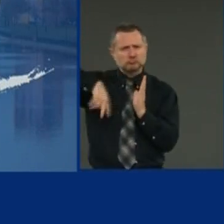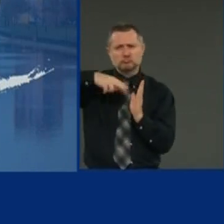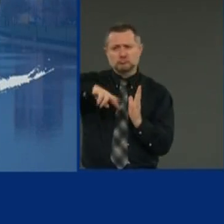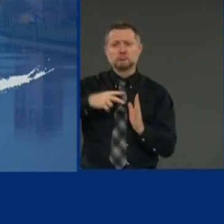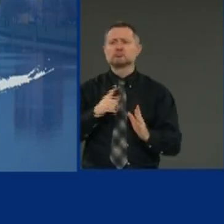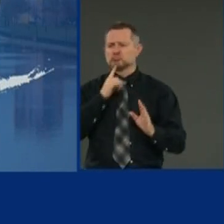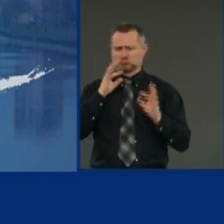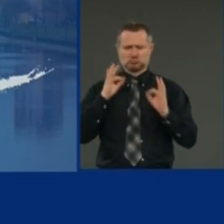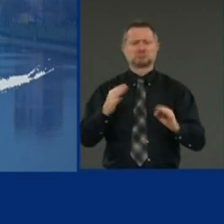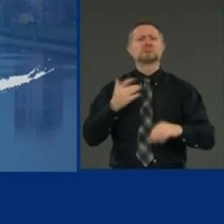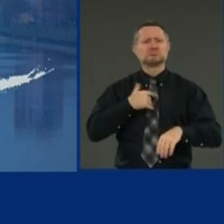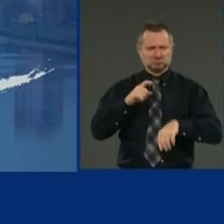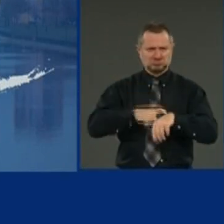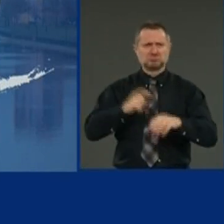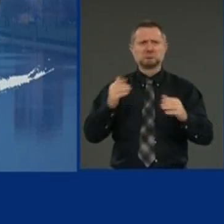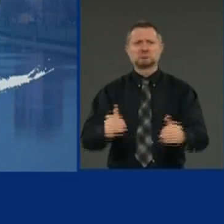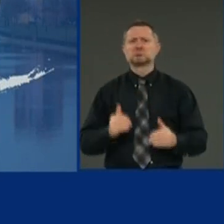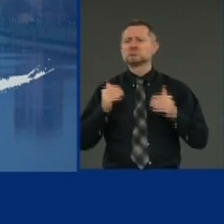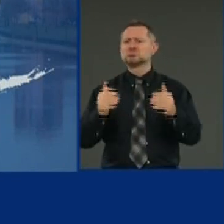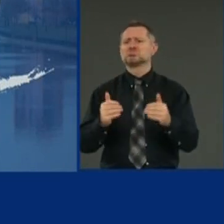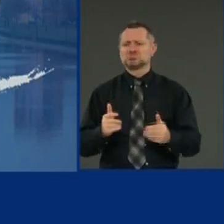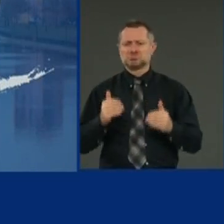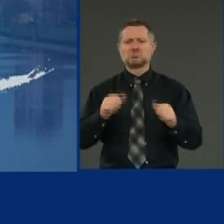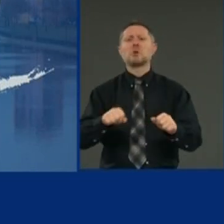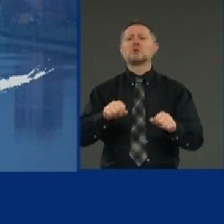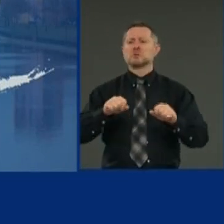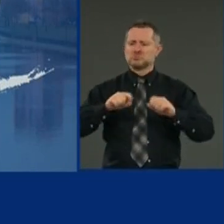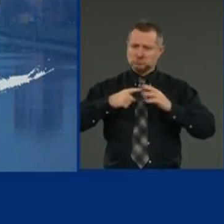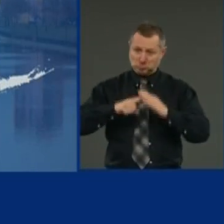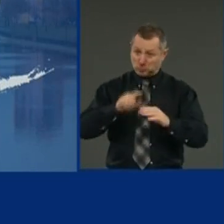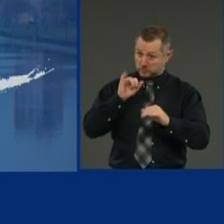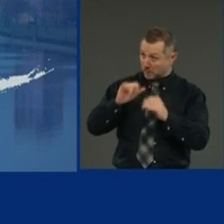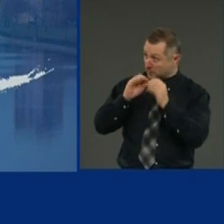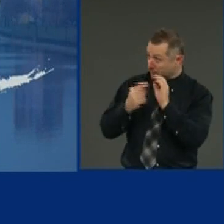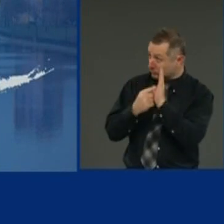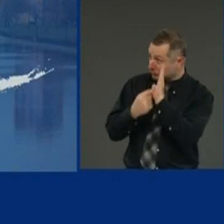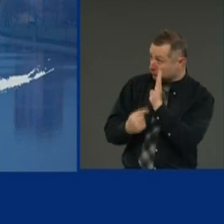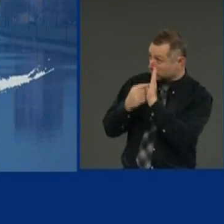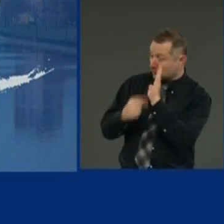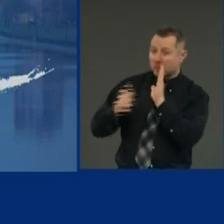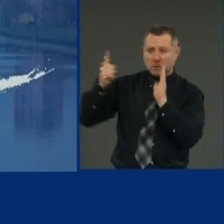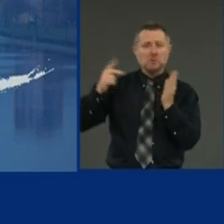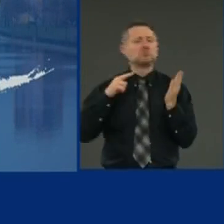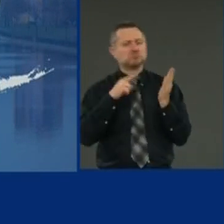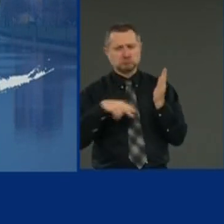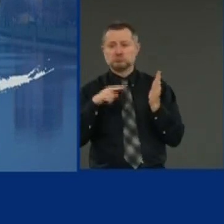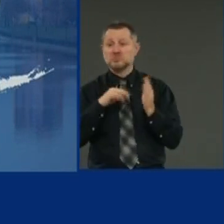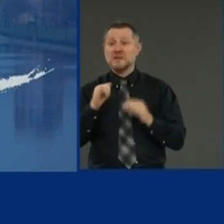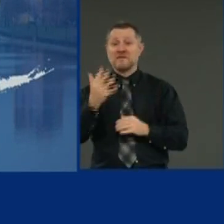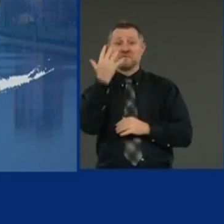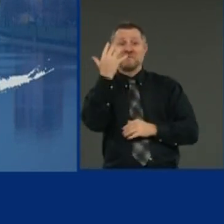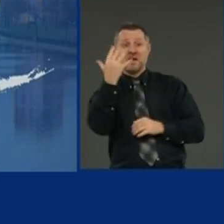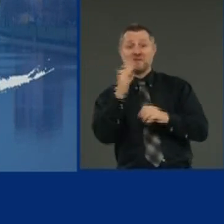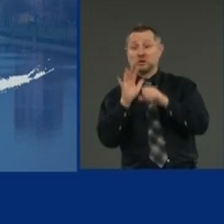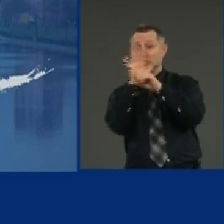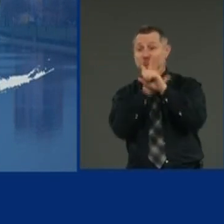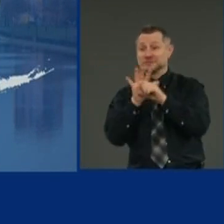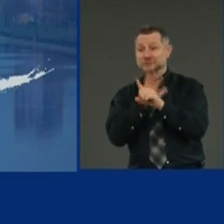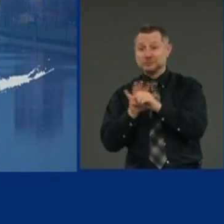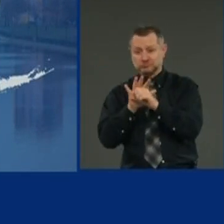AND THEY HAVE GONE THROUGH ALL THE DATA. SO I FEEL CONFIDENT THAT WE CAN